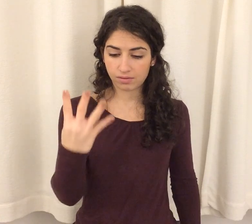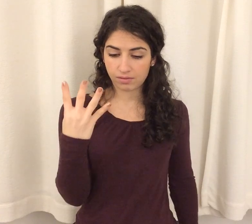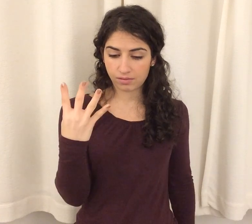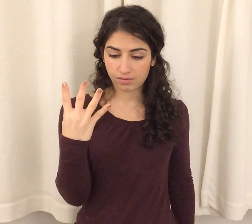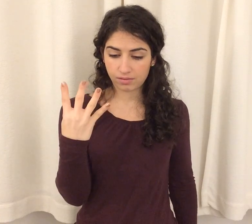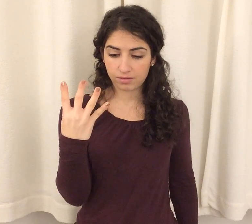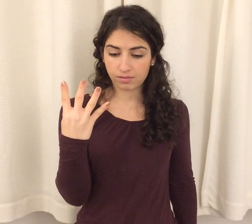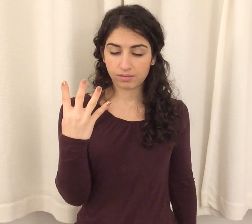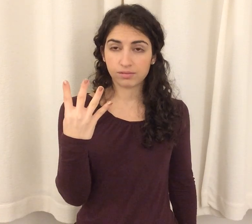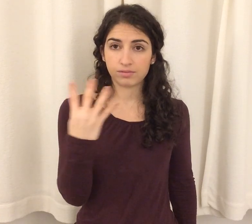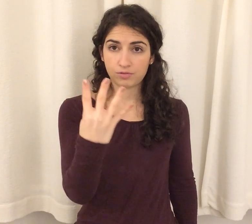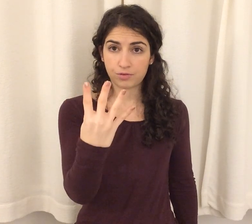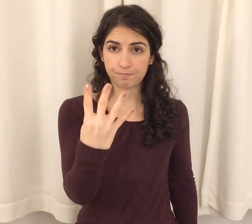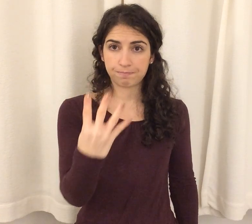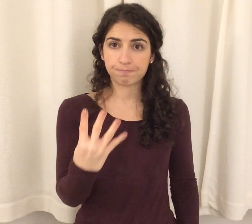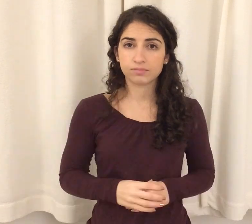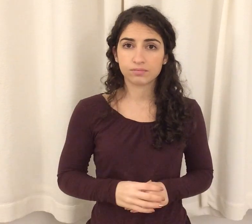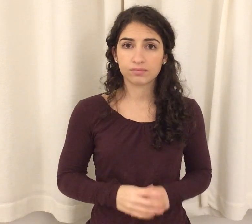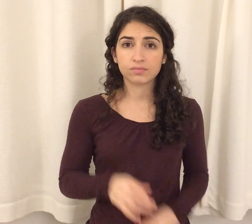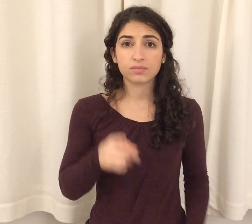Number 4: